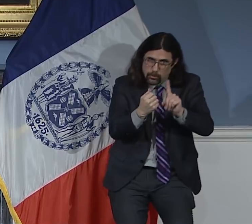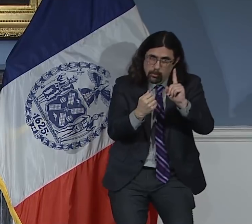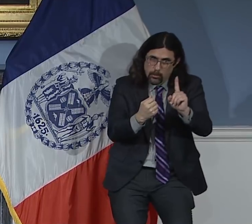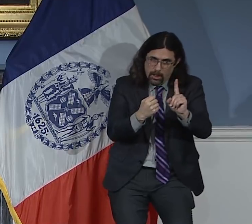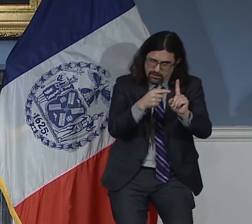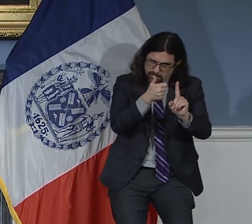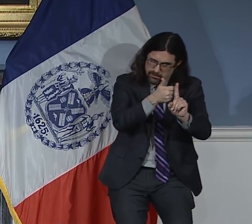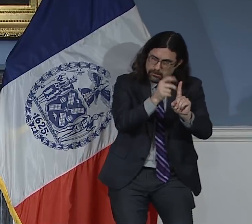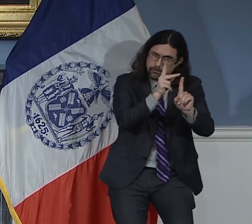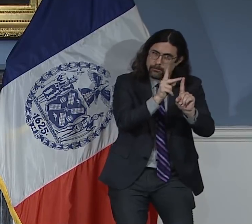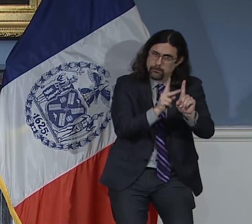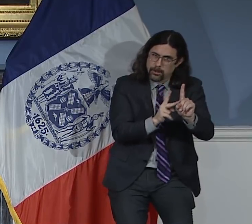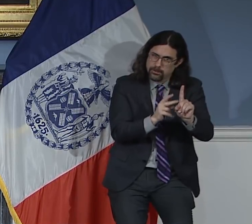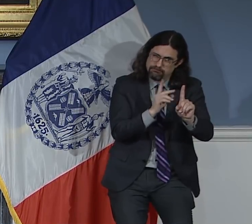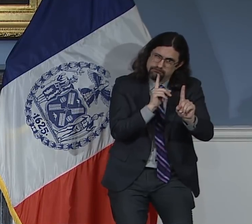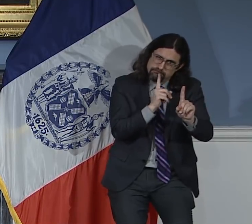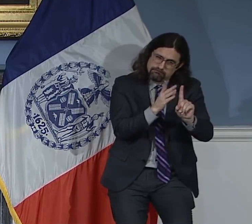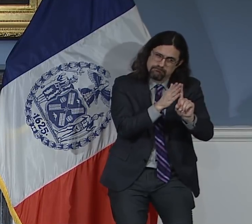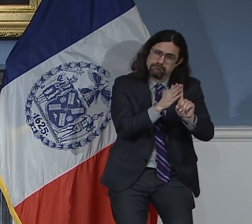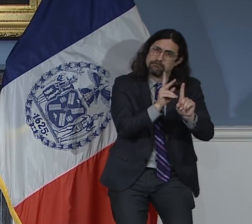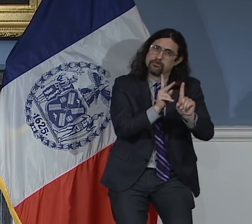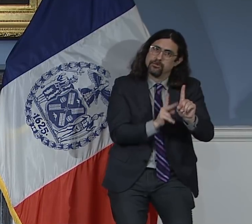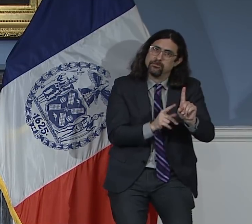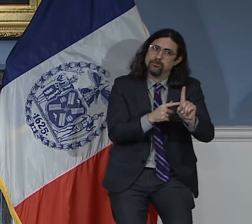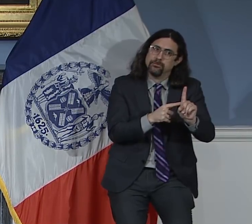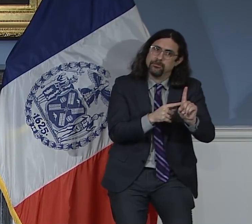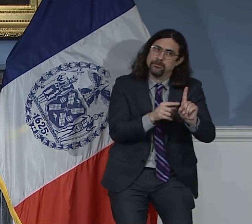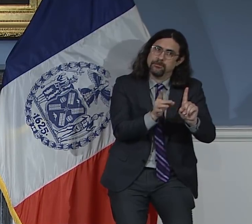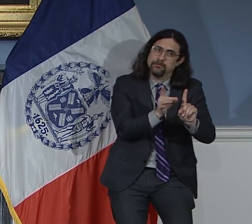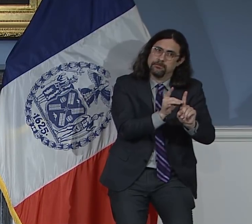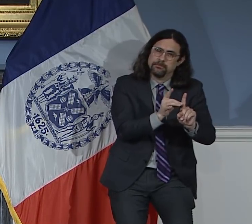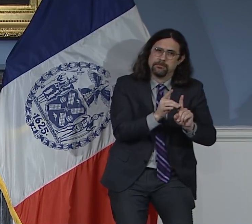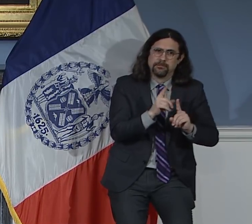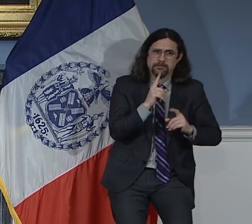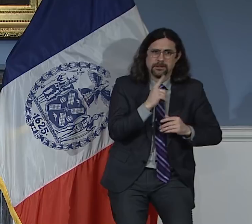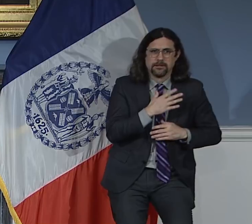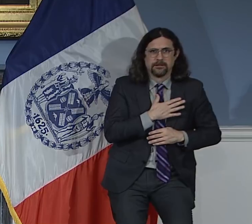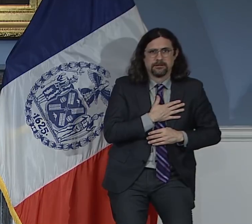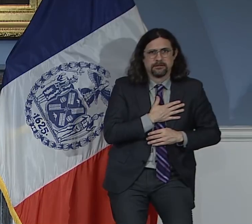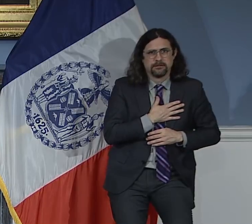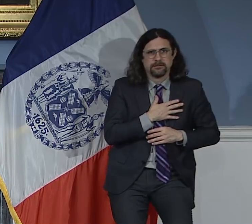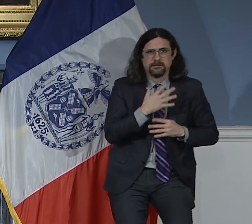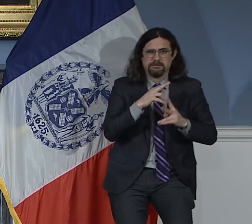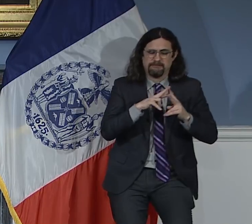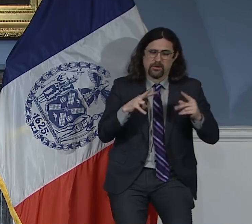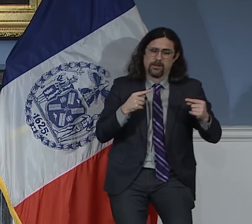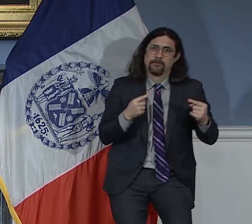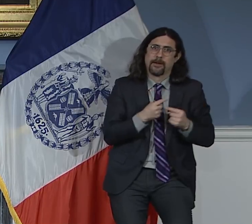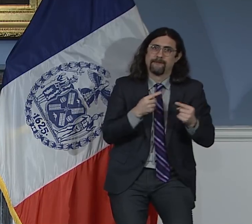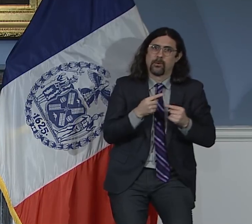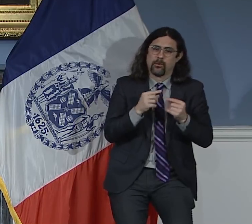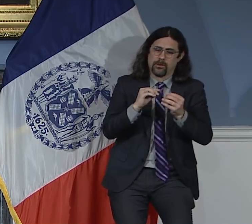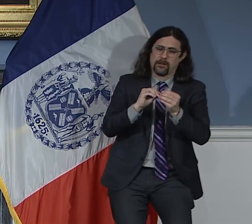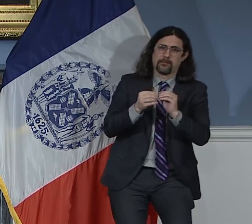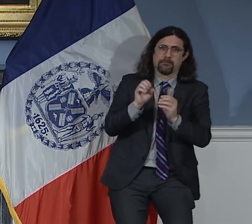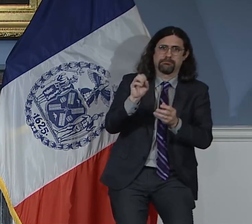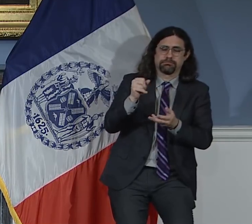AM.. IT'S A PAIFNUL, DISTRESSING NUMBER.